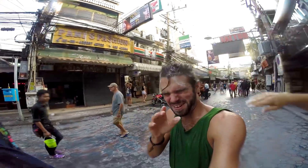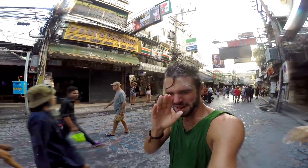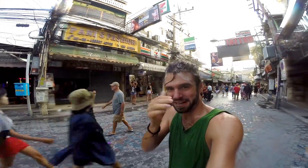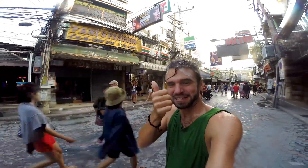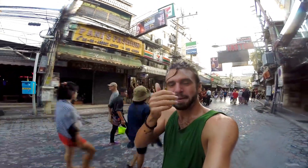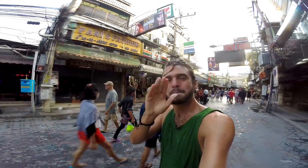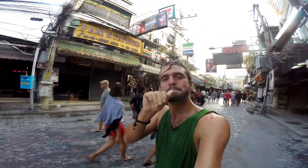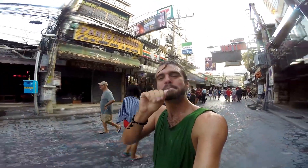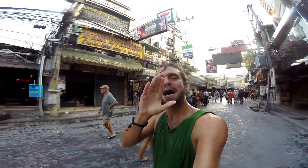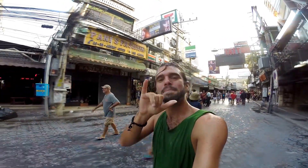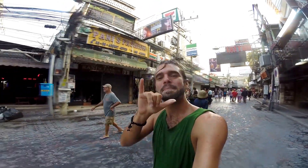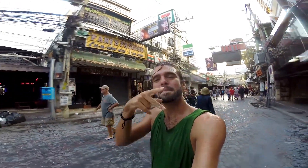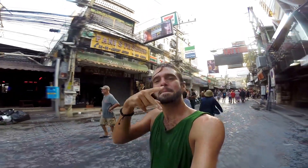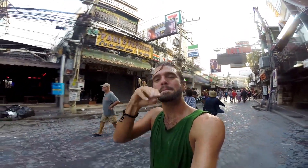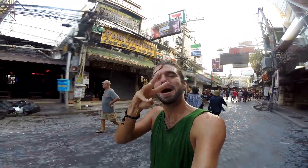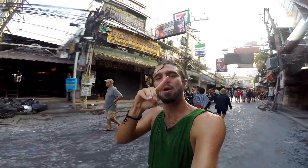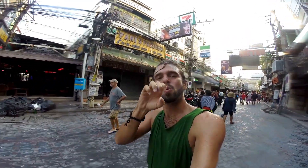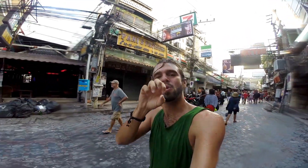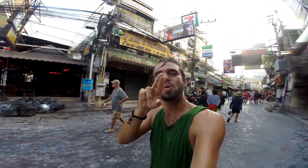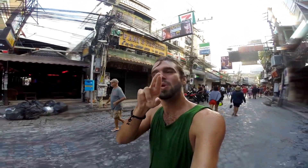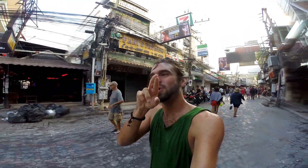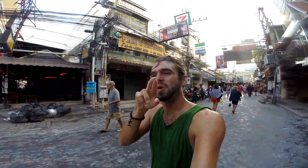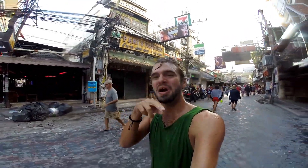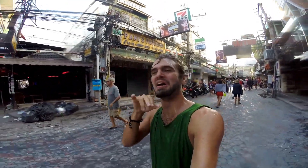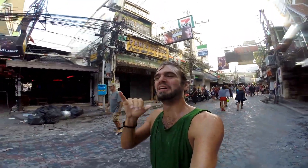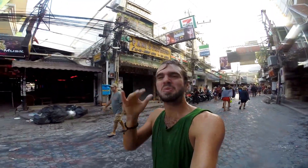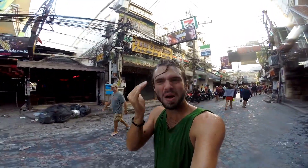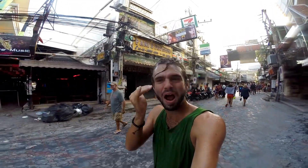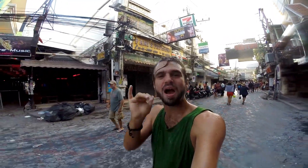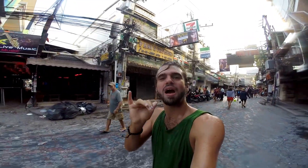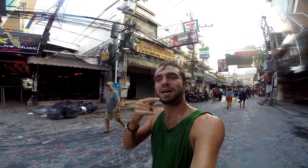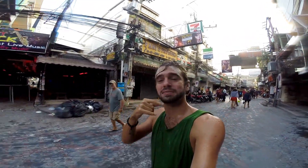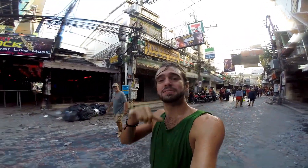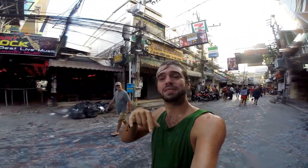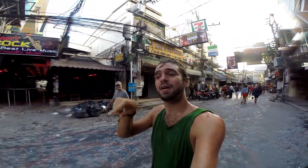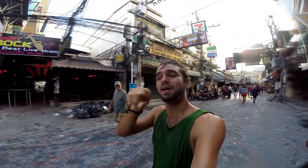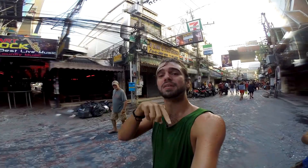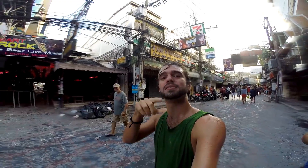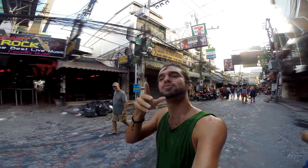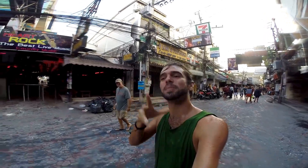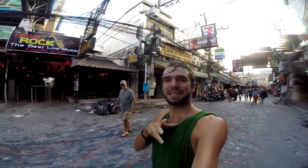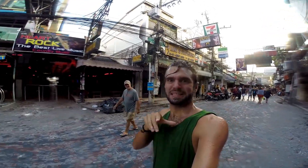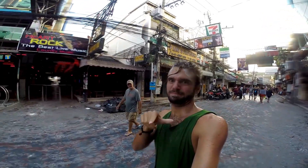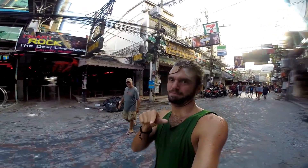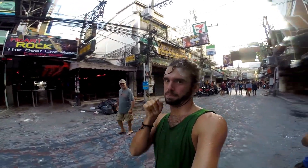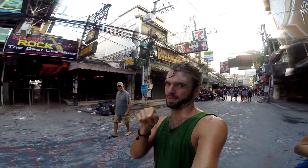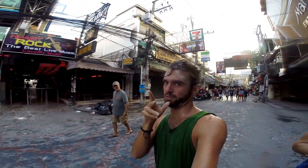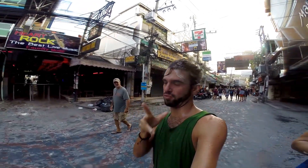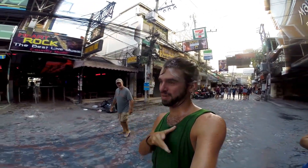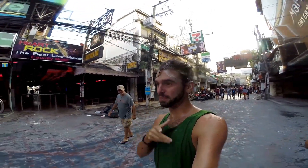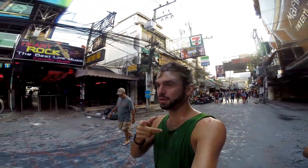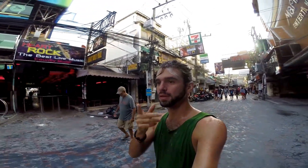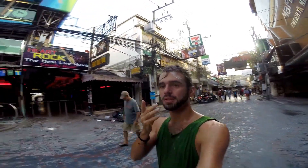That white thing is baby powder Why do they do that? They said that the woman, mostly the women